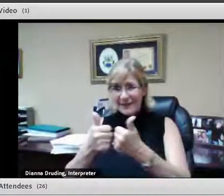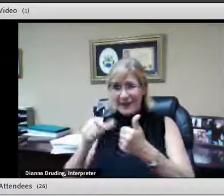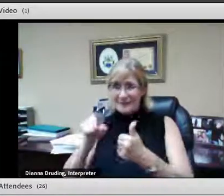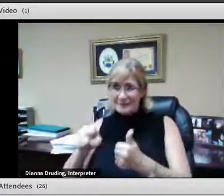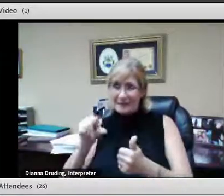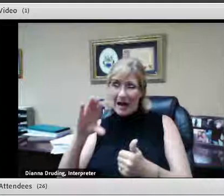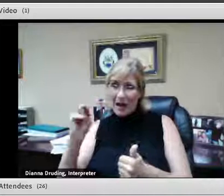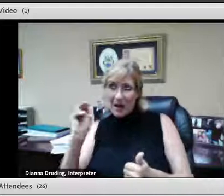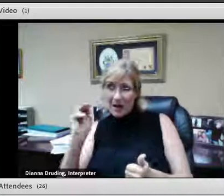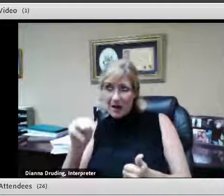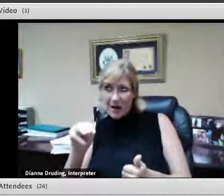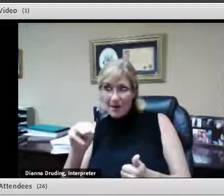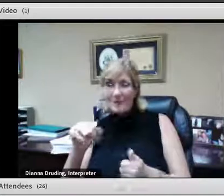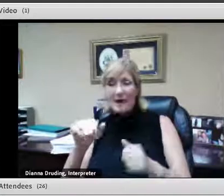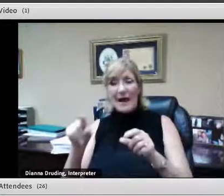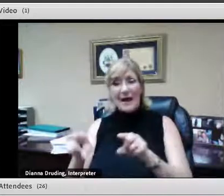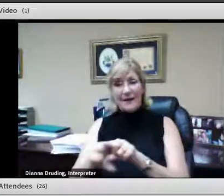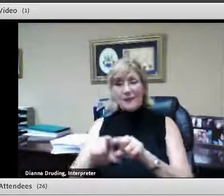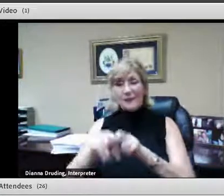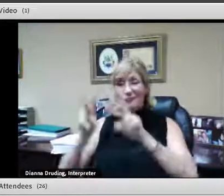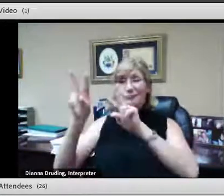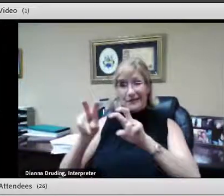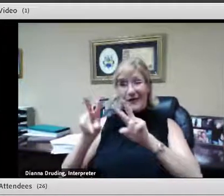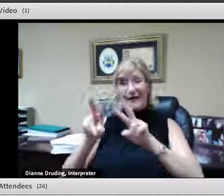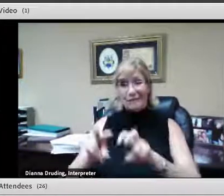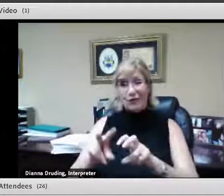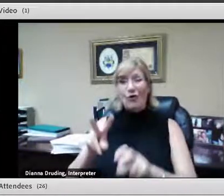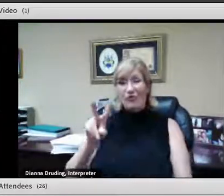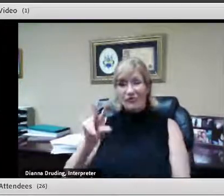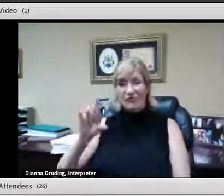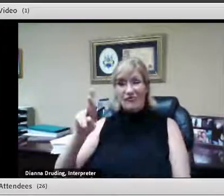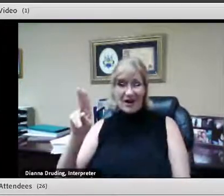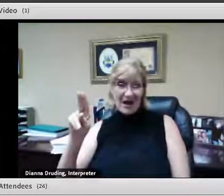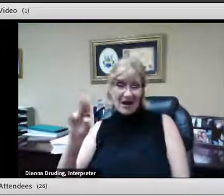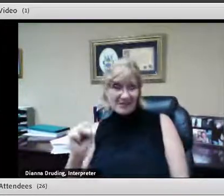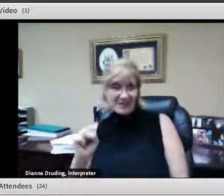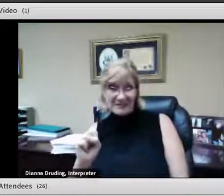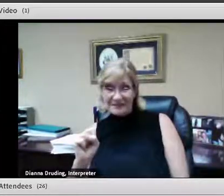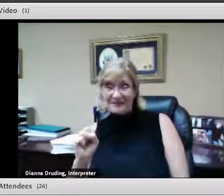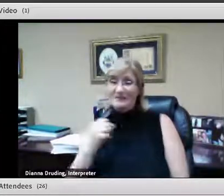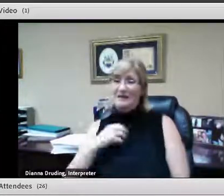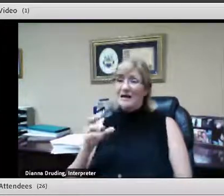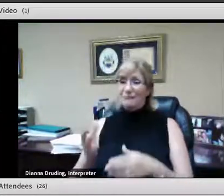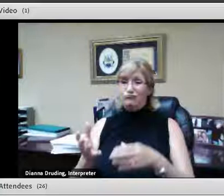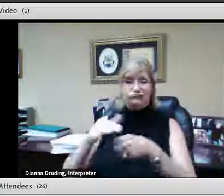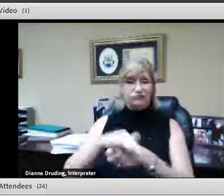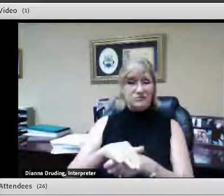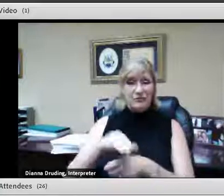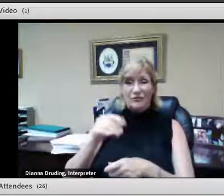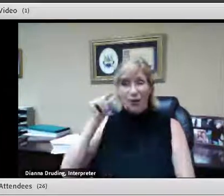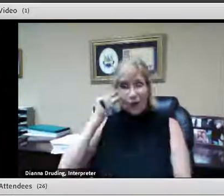It will download viruses. It will take over your Google Chrome. Unfortunately, there's so many math games out there,